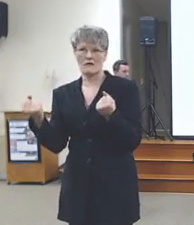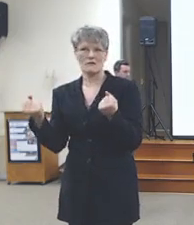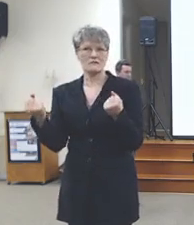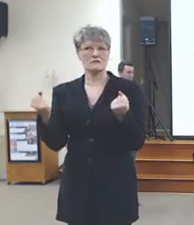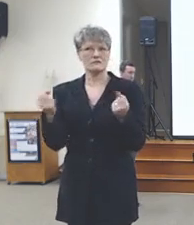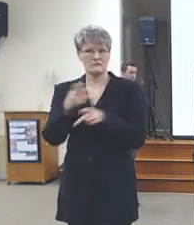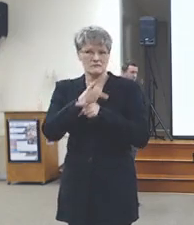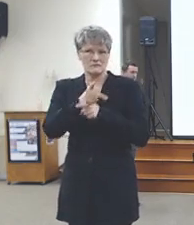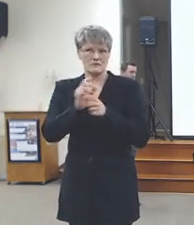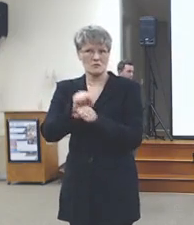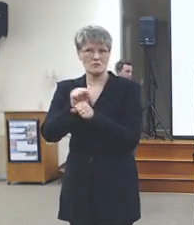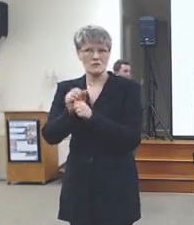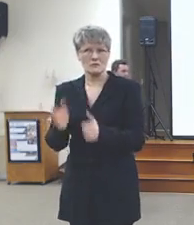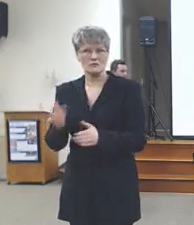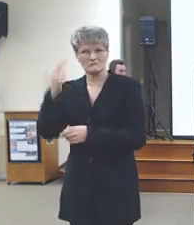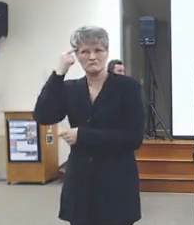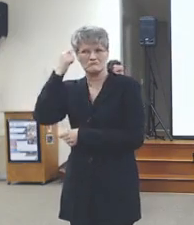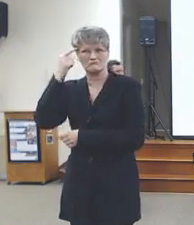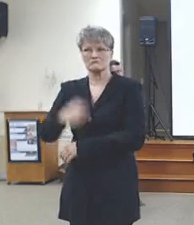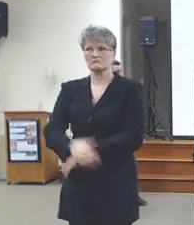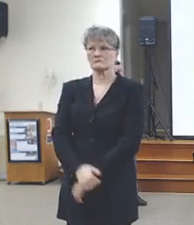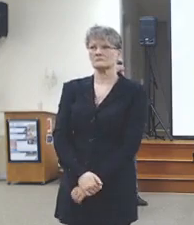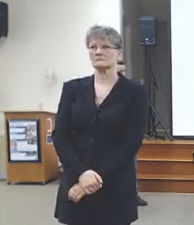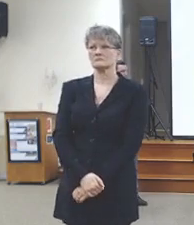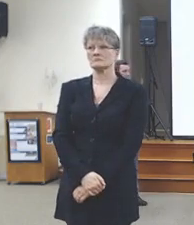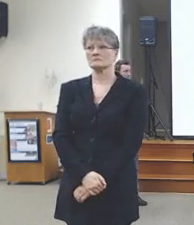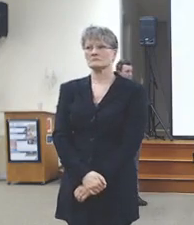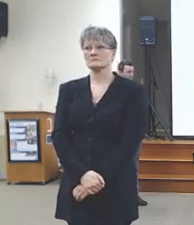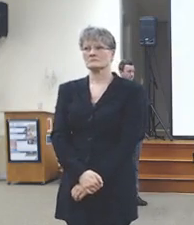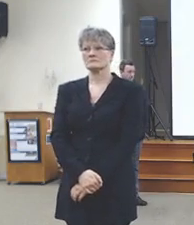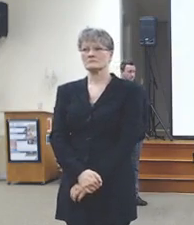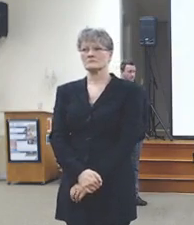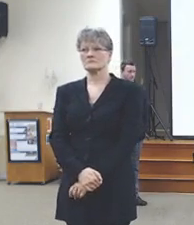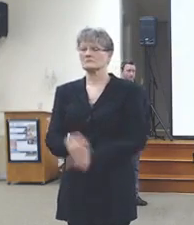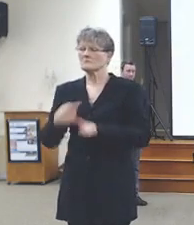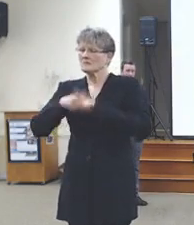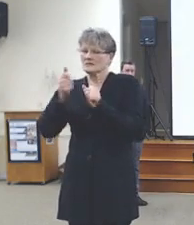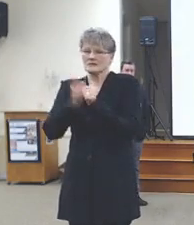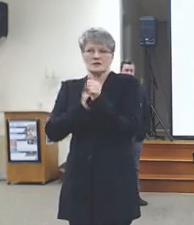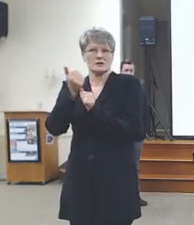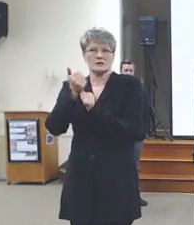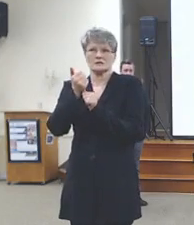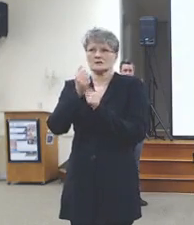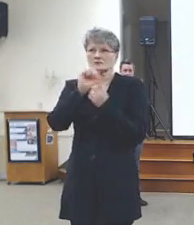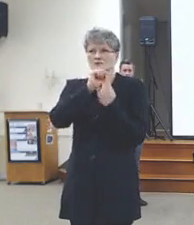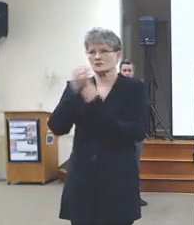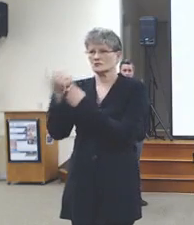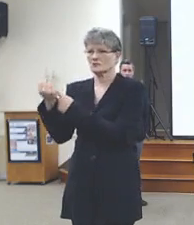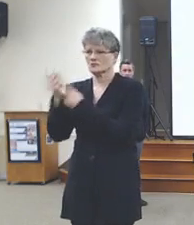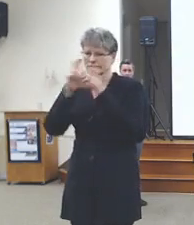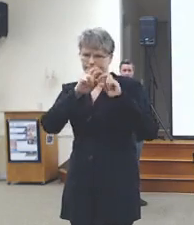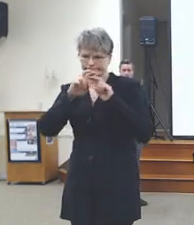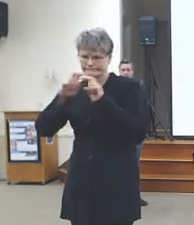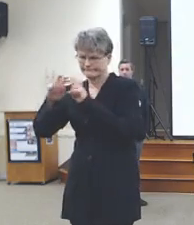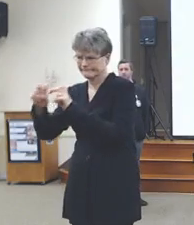it's sort of on in you know we discuss case by case so... Do you have any